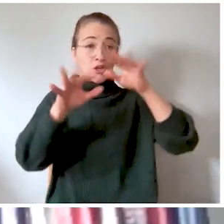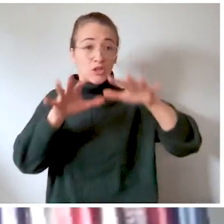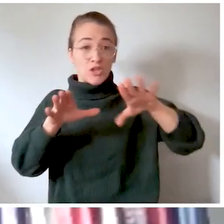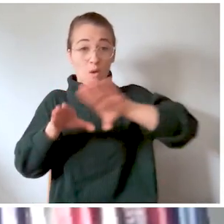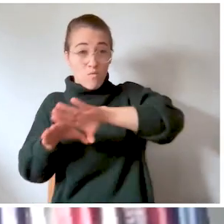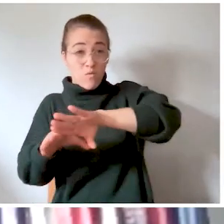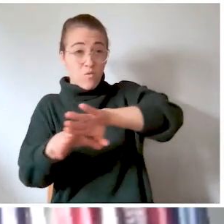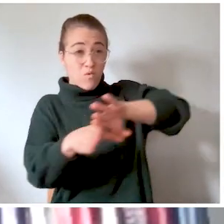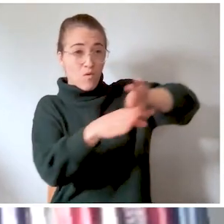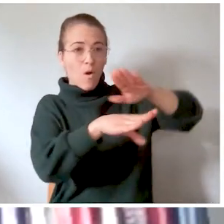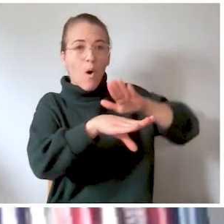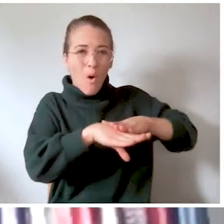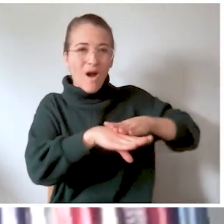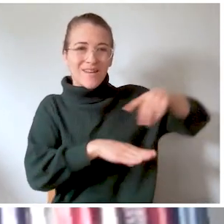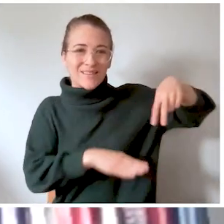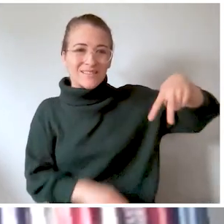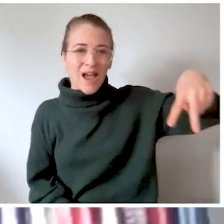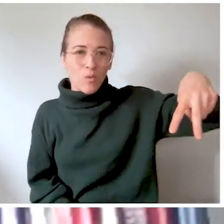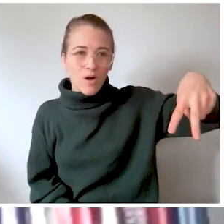and goes onto the sidewalks, and so that creates problems.